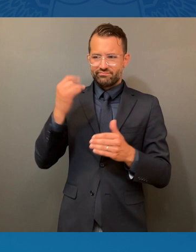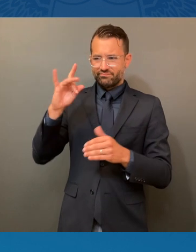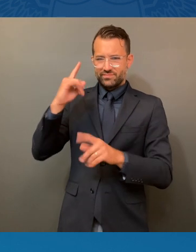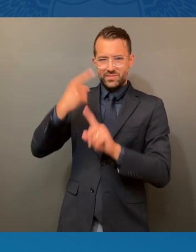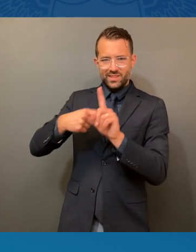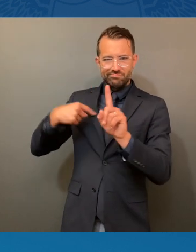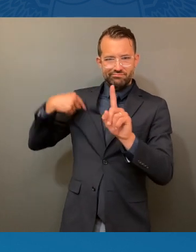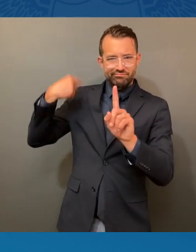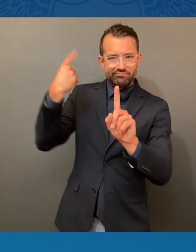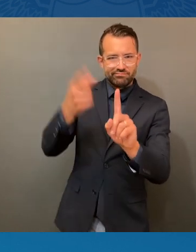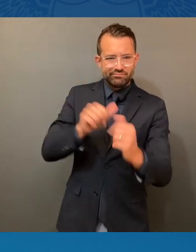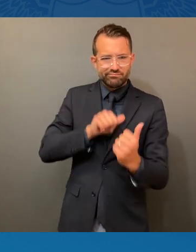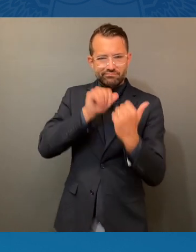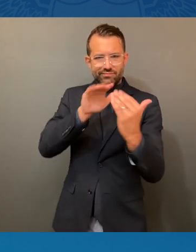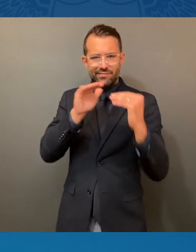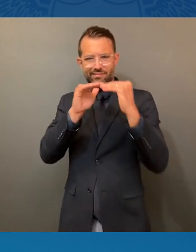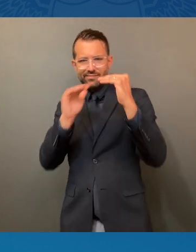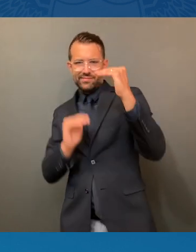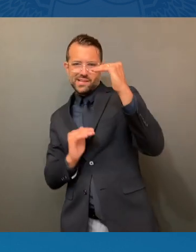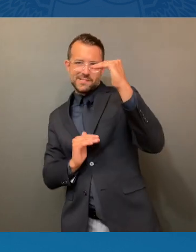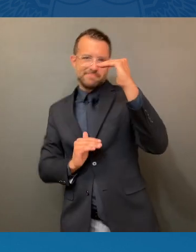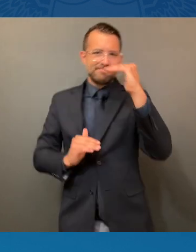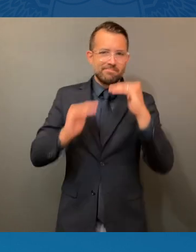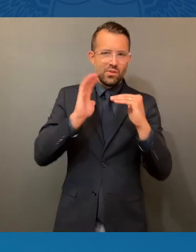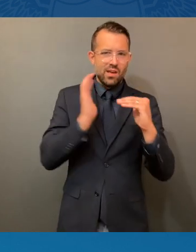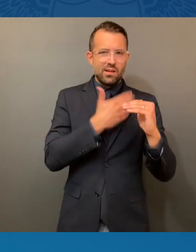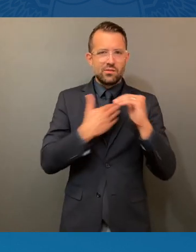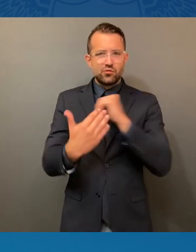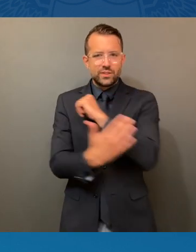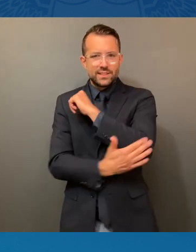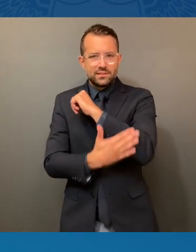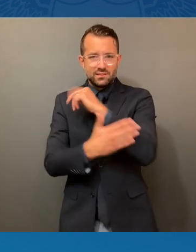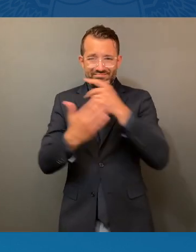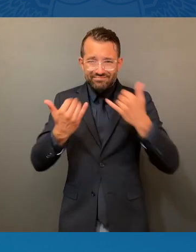But there is still more work to be done. And so, I will close with this: